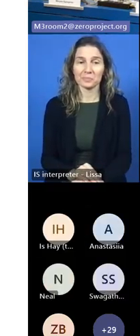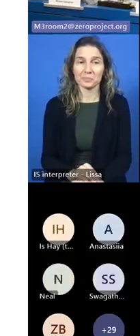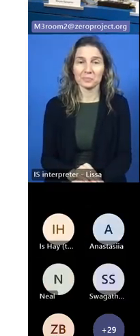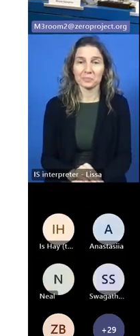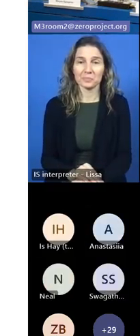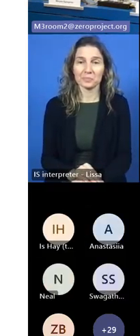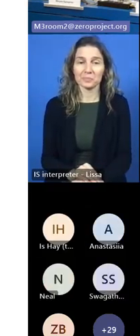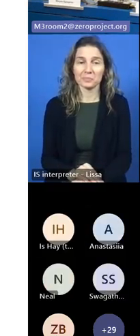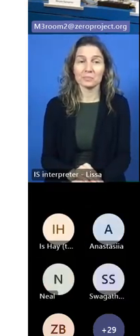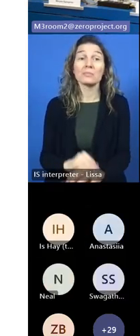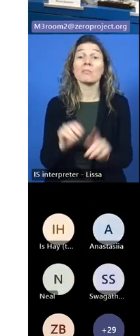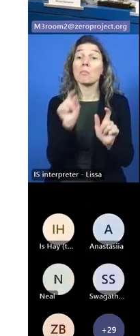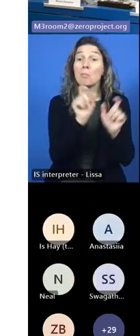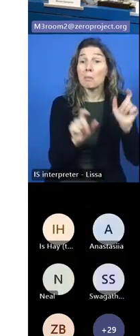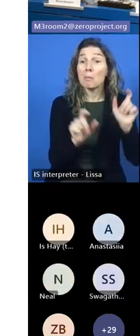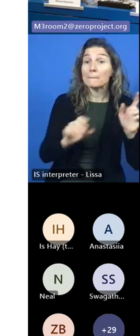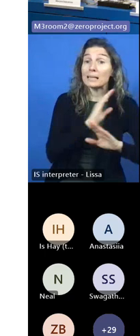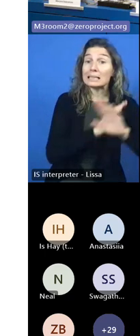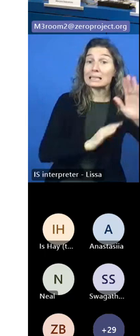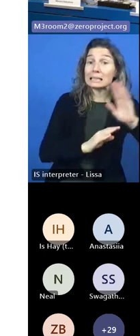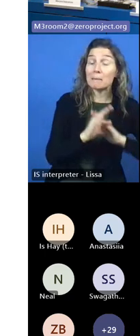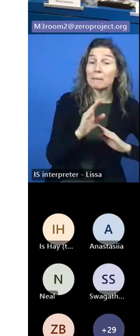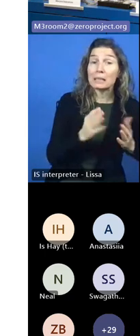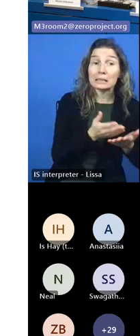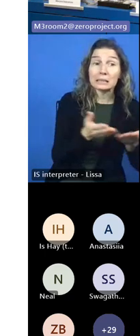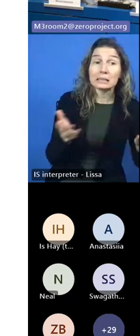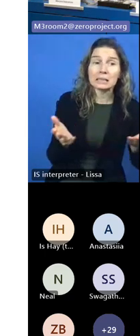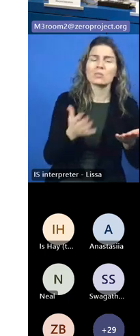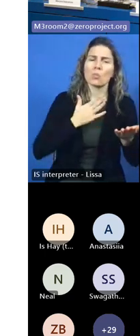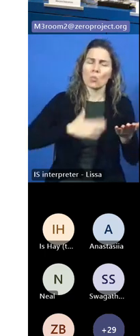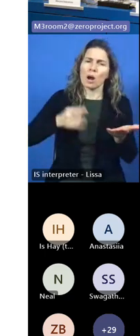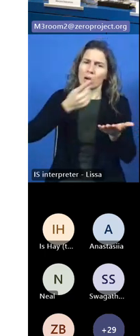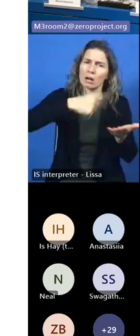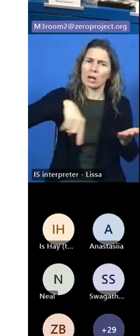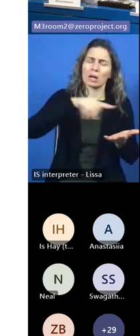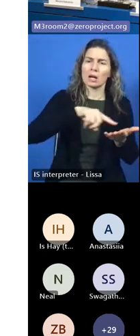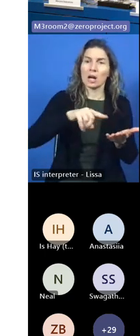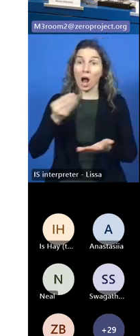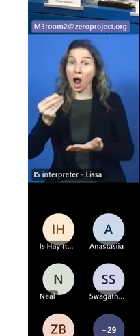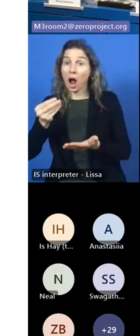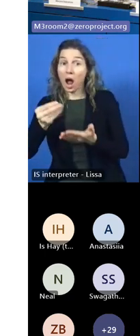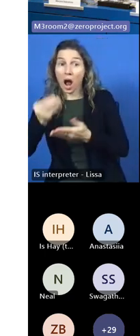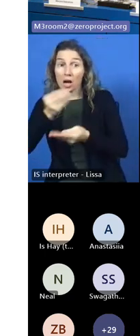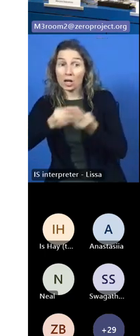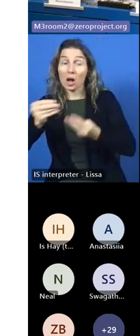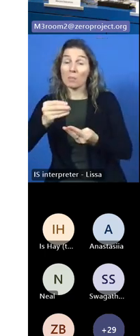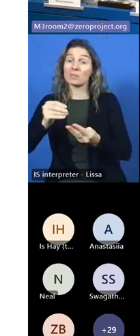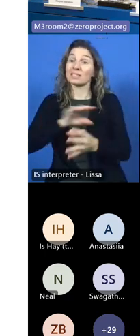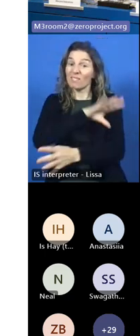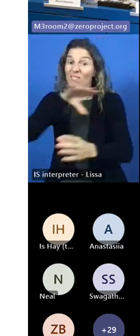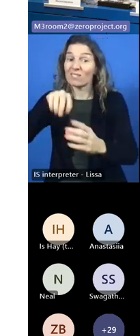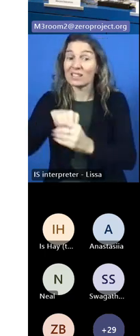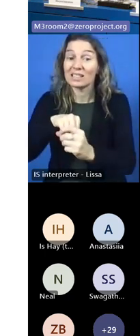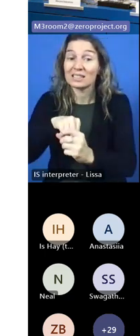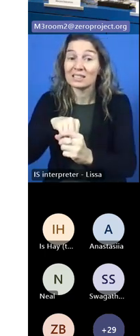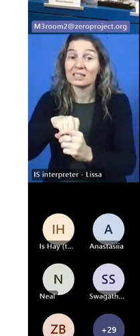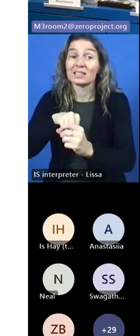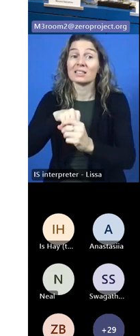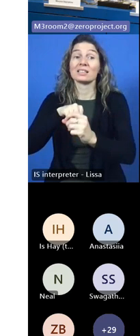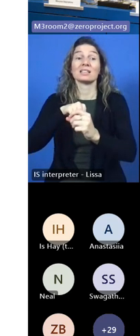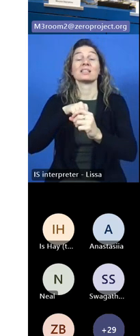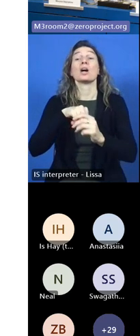with disabilities economically active. After Russia's full-fledged invasion, young people with